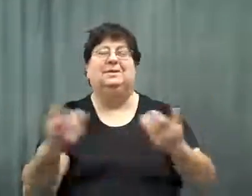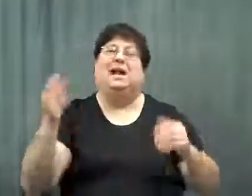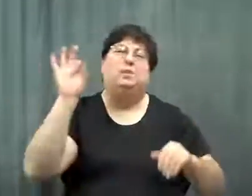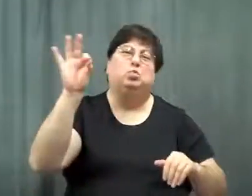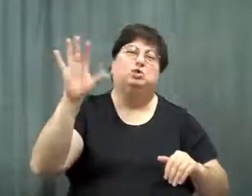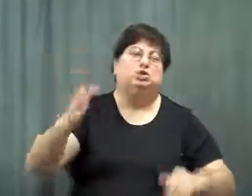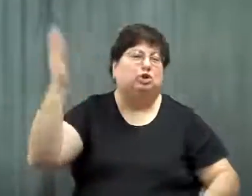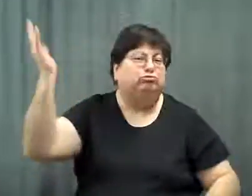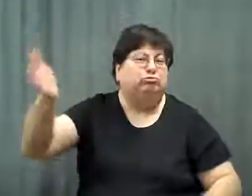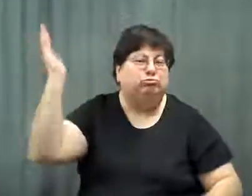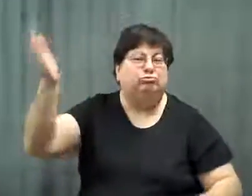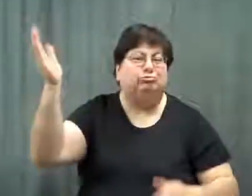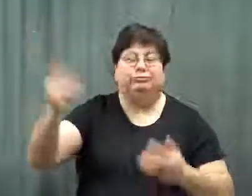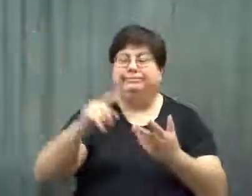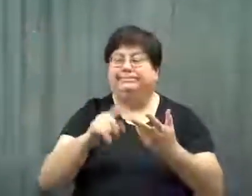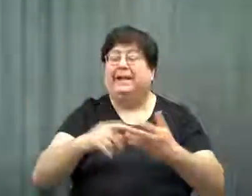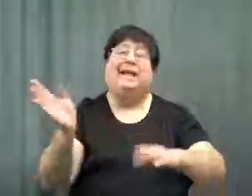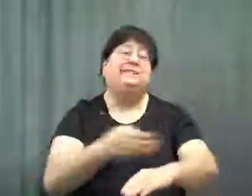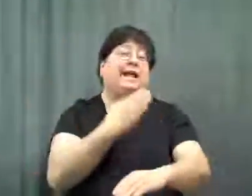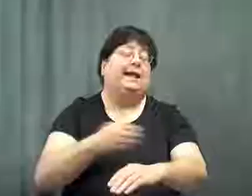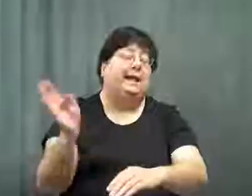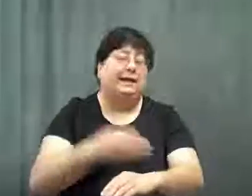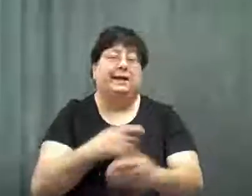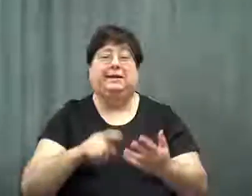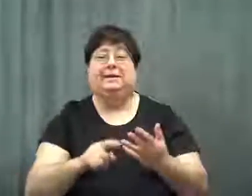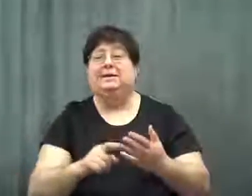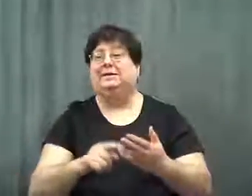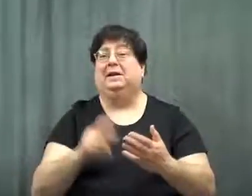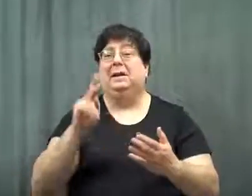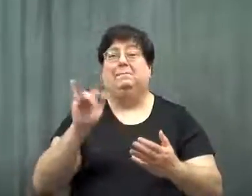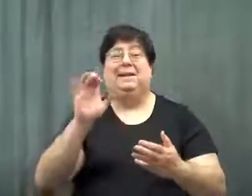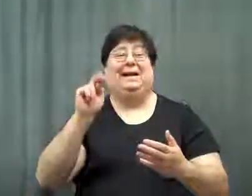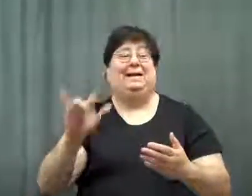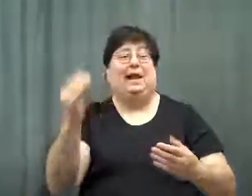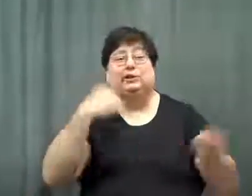Preachers gave sermons, there was singing and people had picnics there.